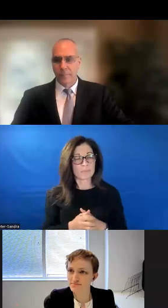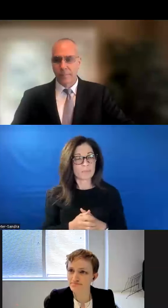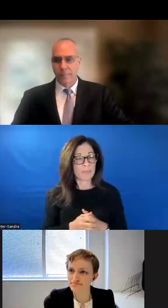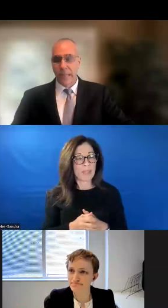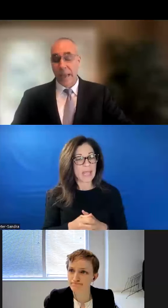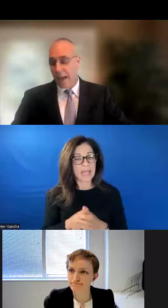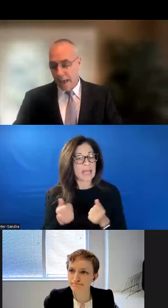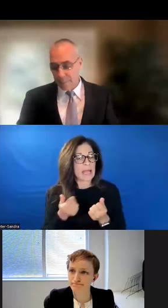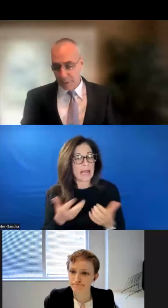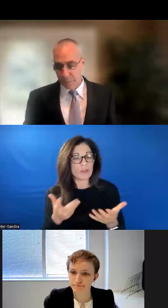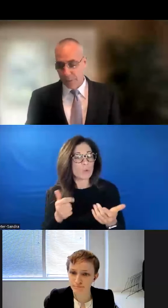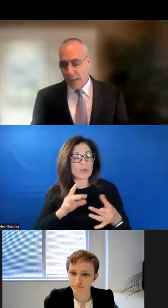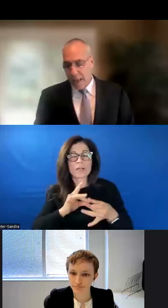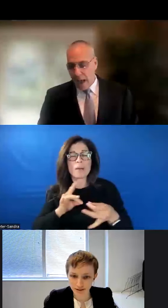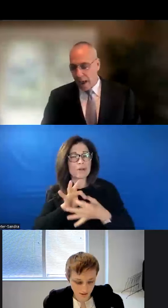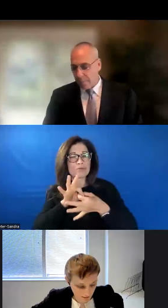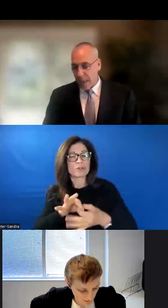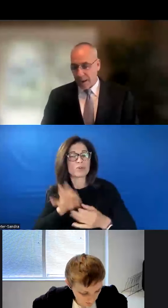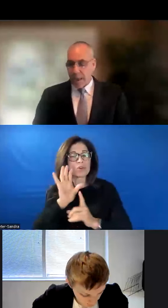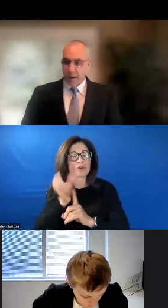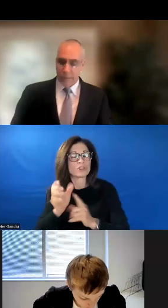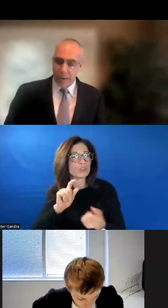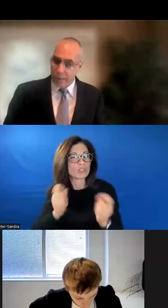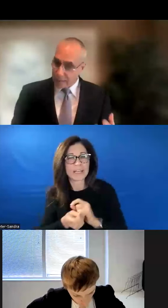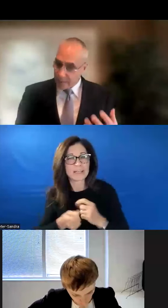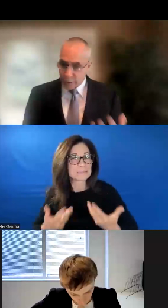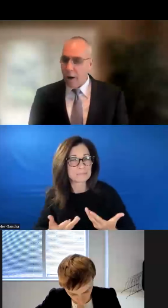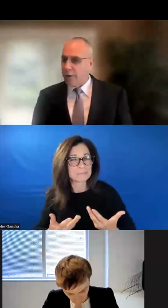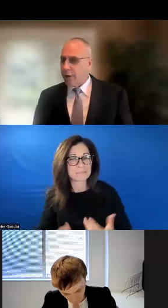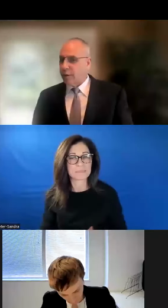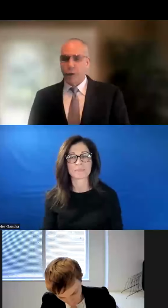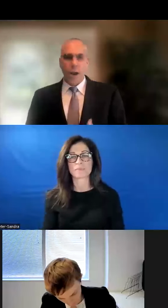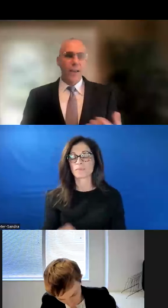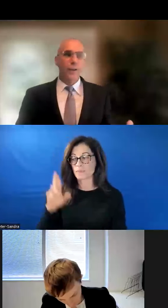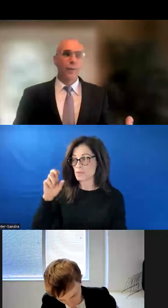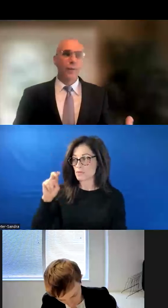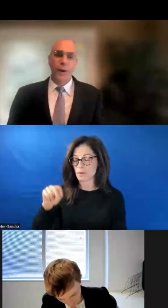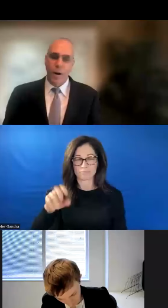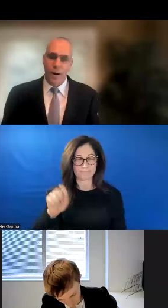: YEAH, ABSOLUTELY. IT IS HARD TO CHANGE. CHANGE IS HARD.